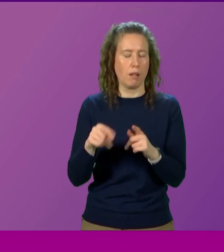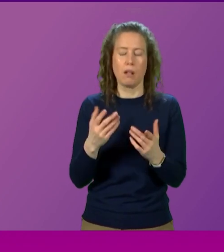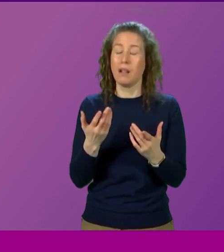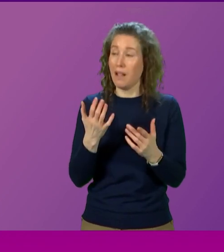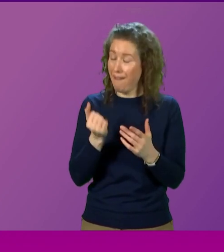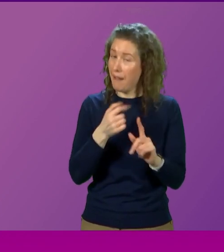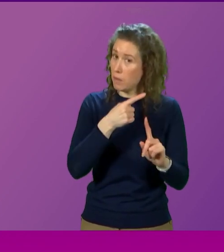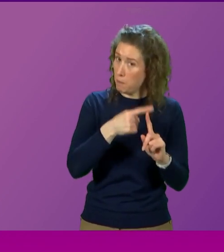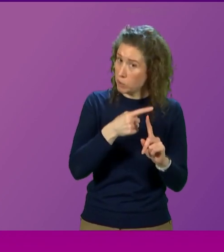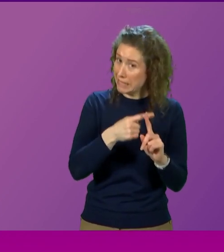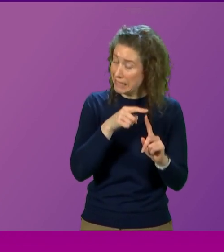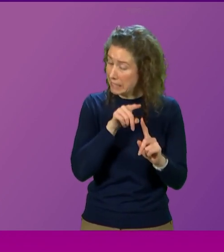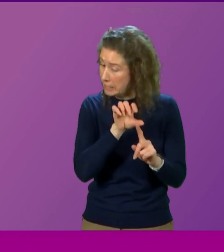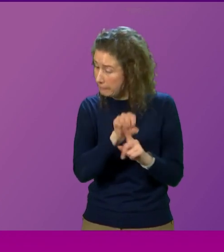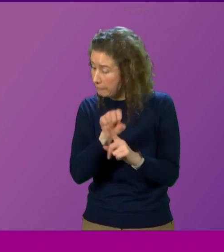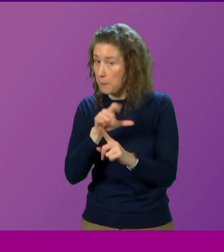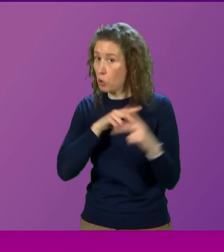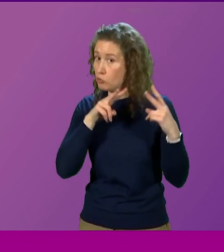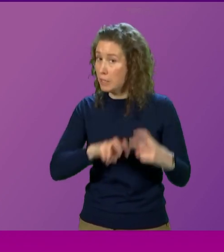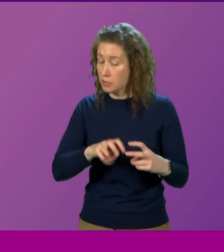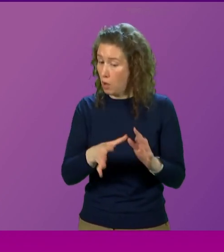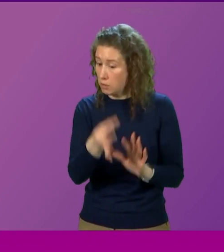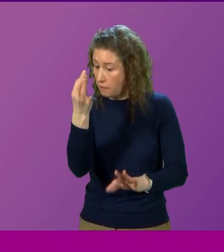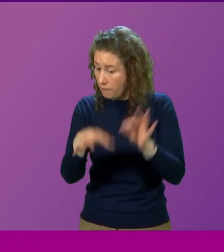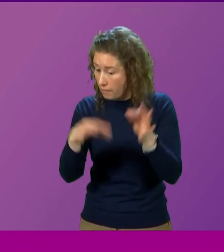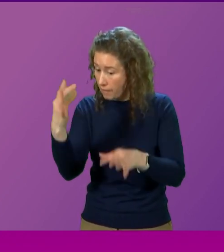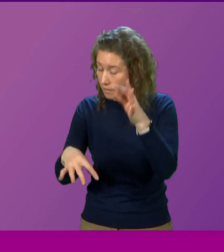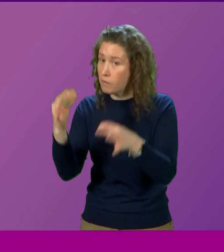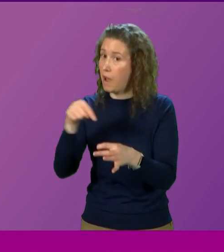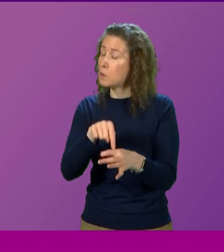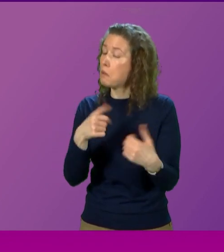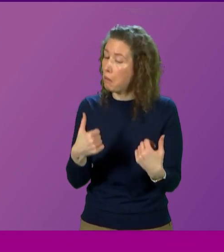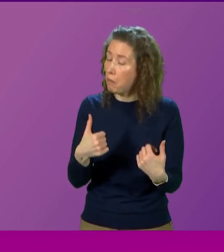Thanks to the research that is being done, there are positive signs, but we need to make